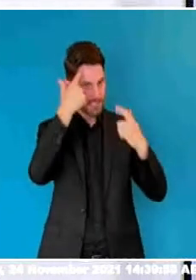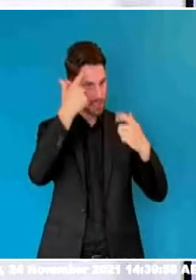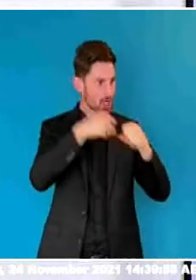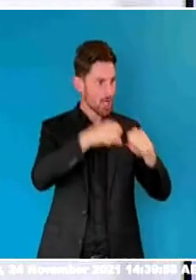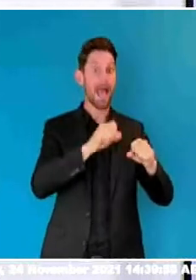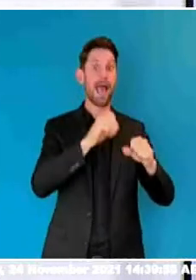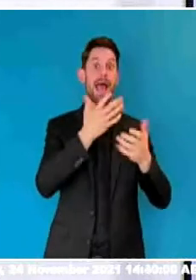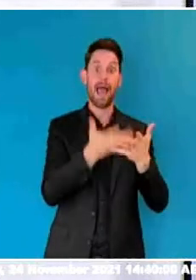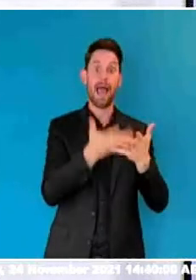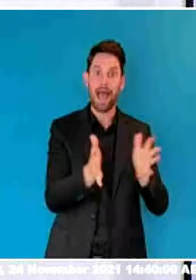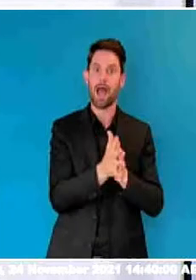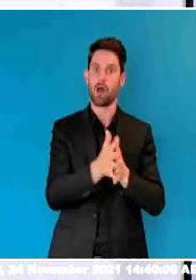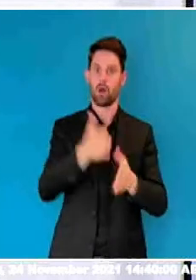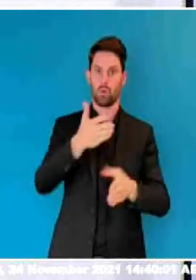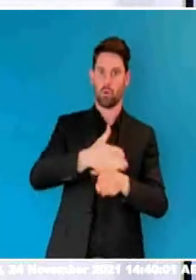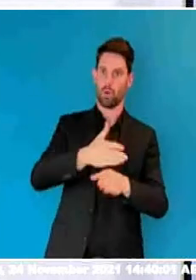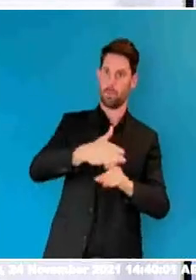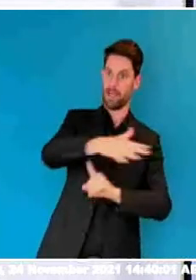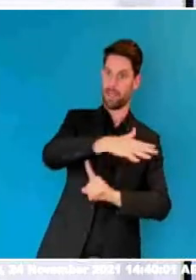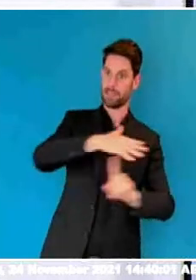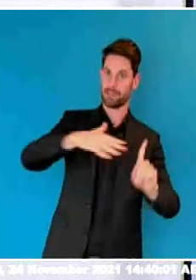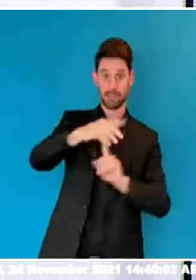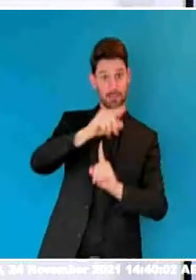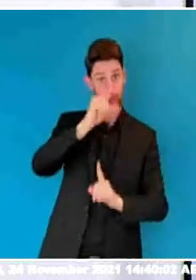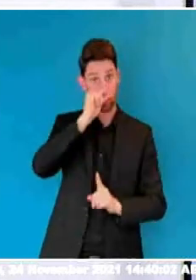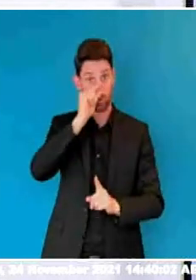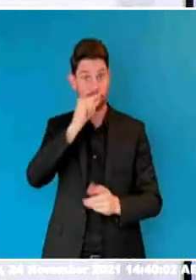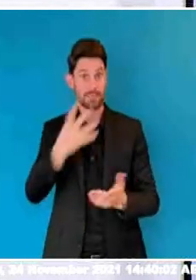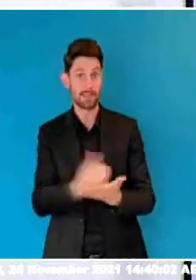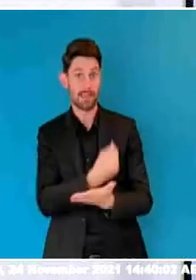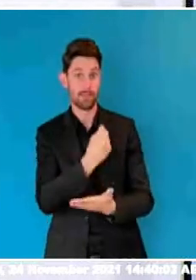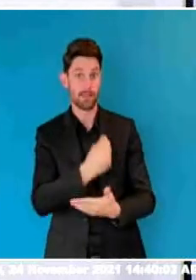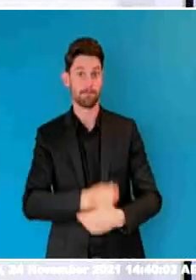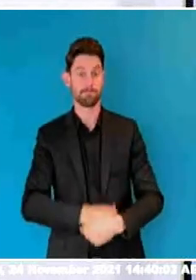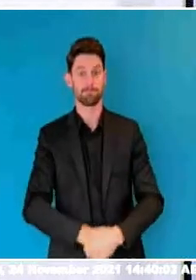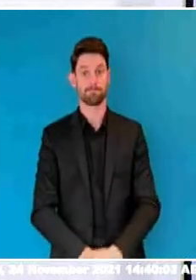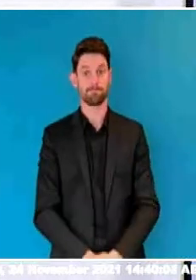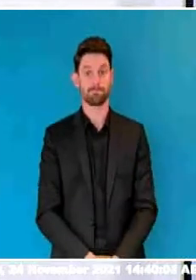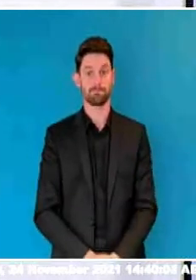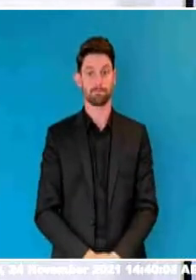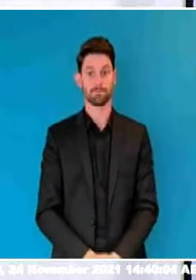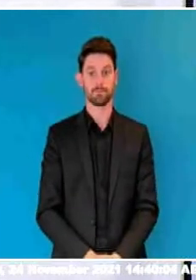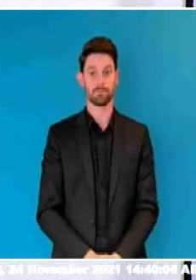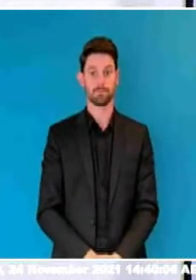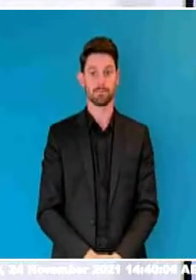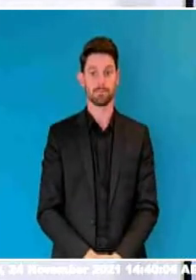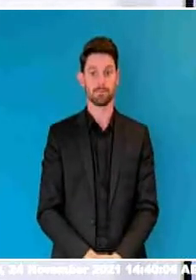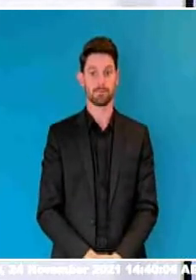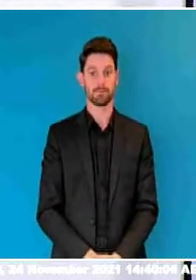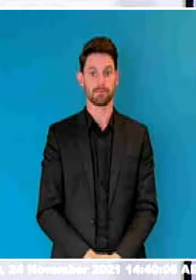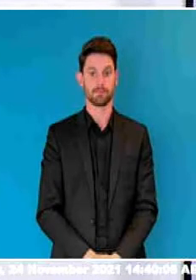I beg your pardon, Ms Eastman. Are you talking about reasonable adjustments?